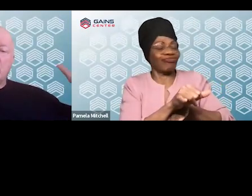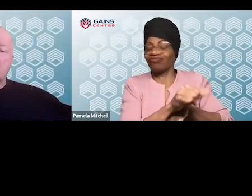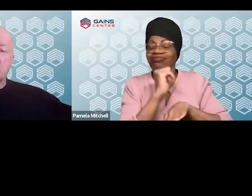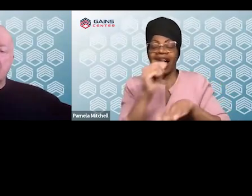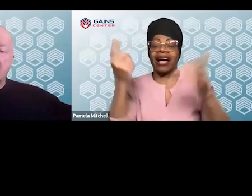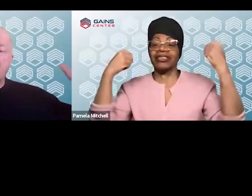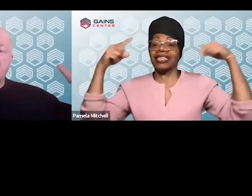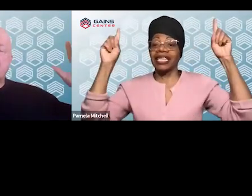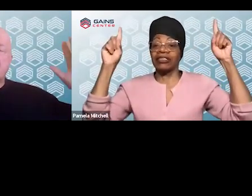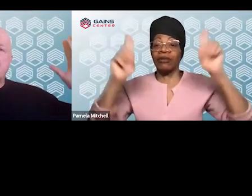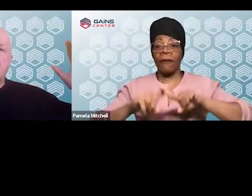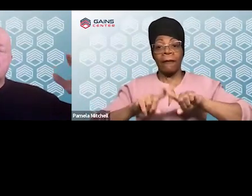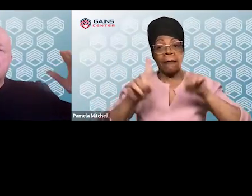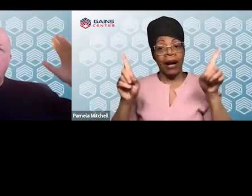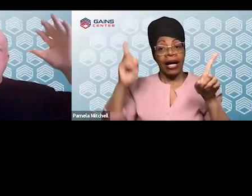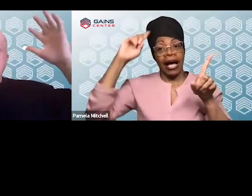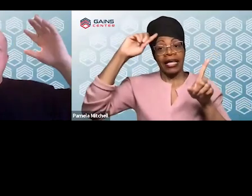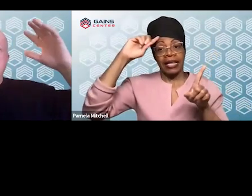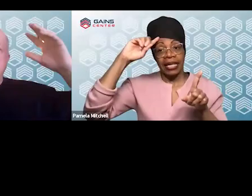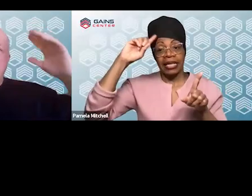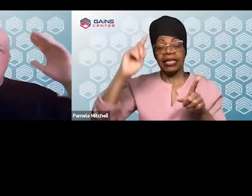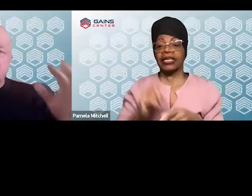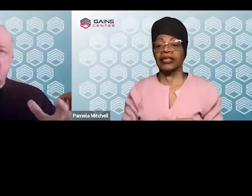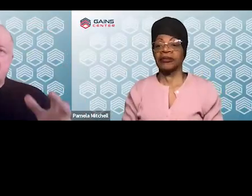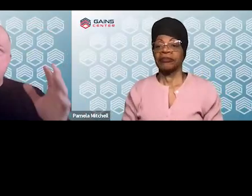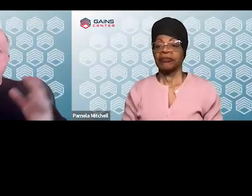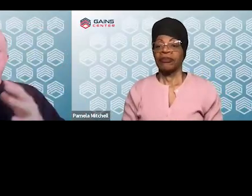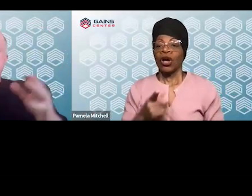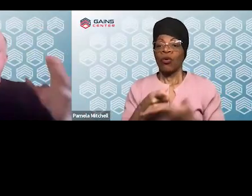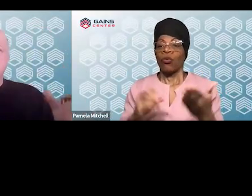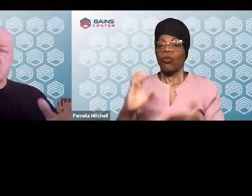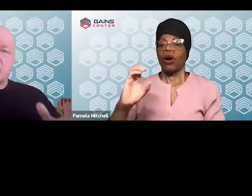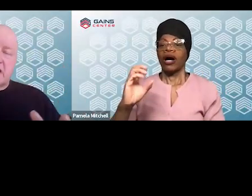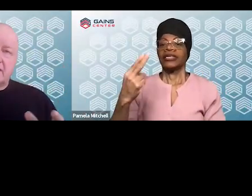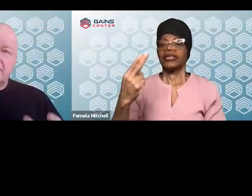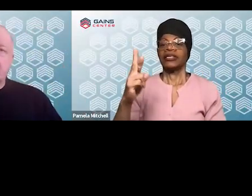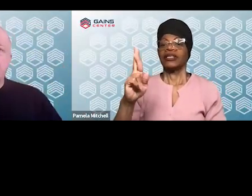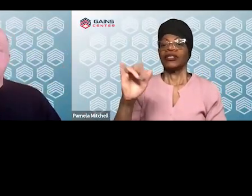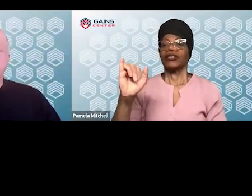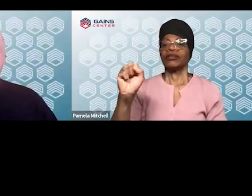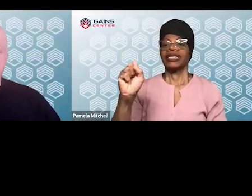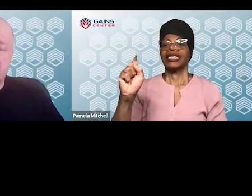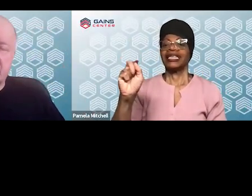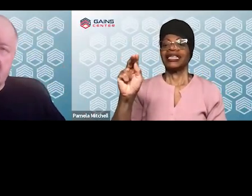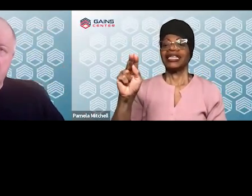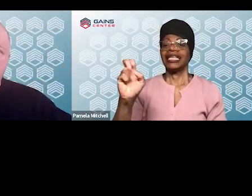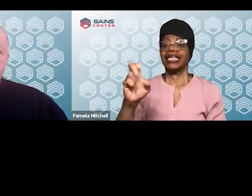However, I think that what Christine has done here in Vermont, in Chittenden County